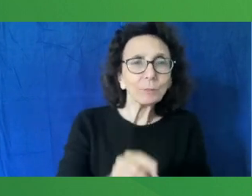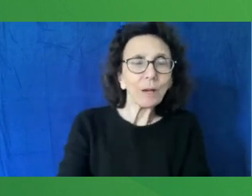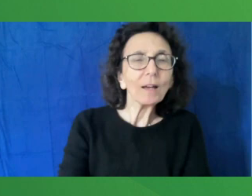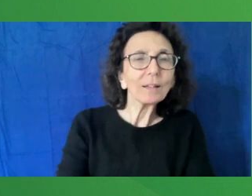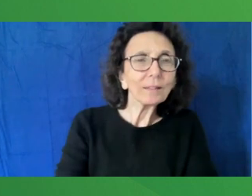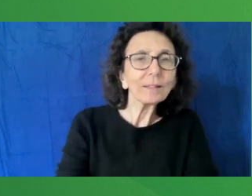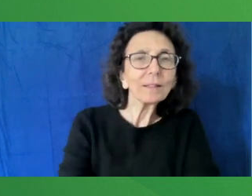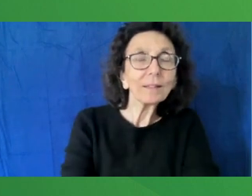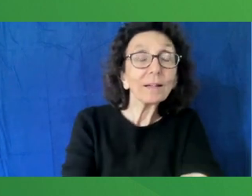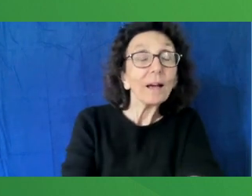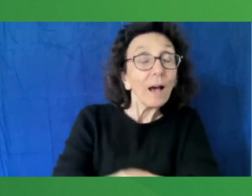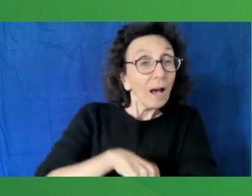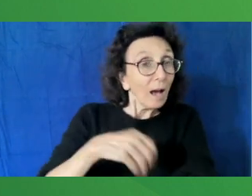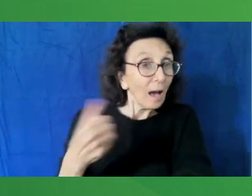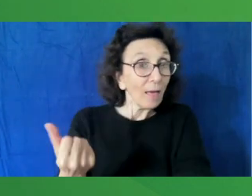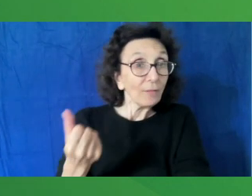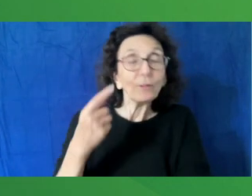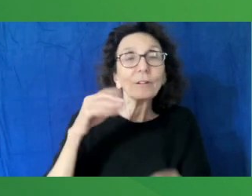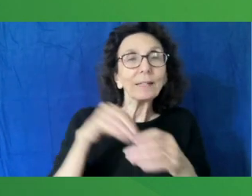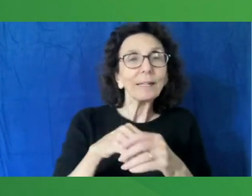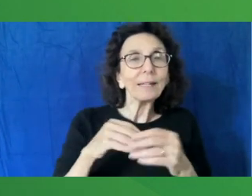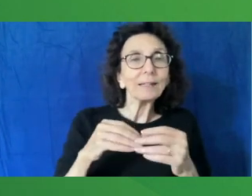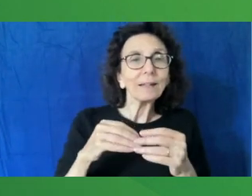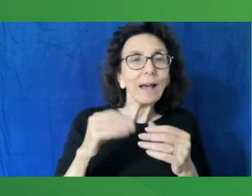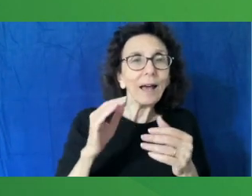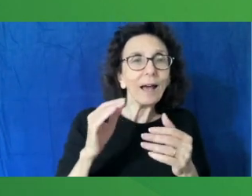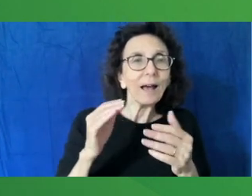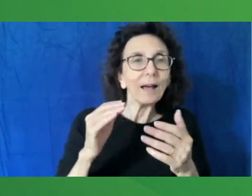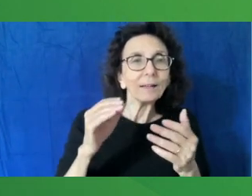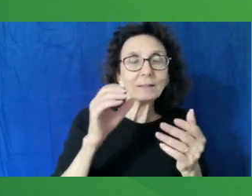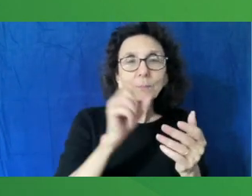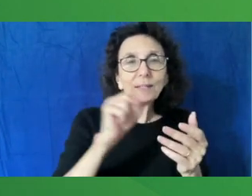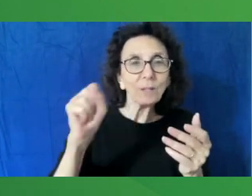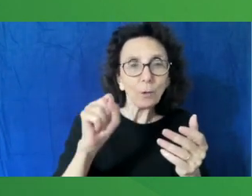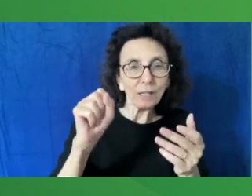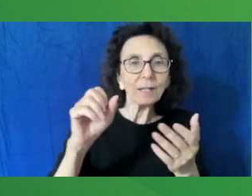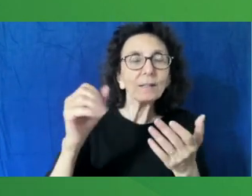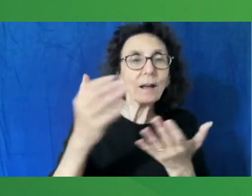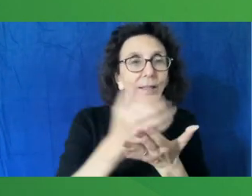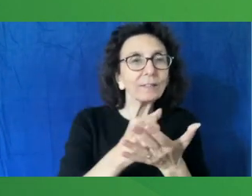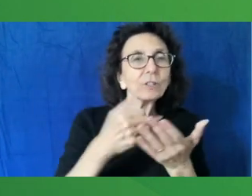Another thing to note in the collection, there is a short survey about what you think about